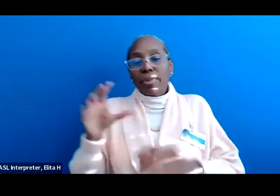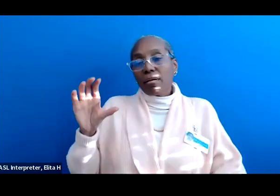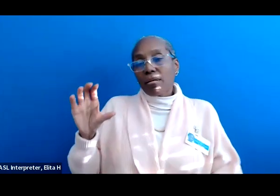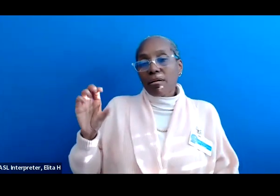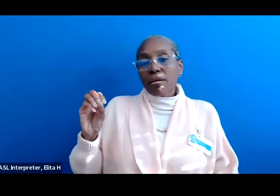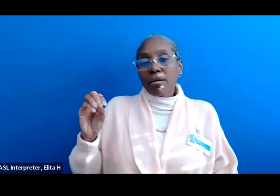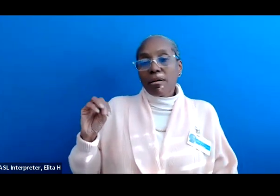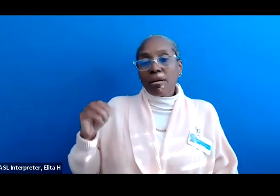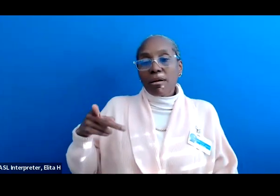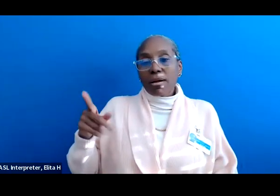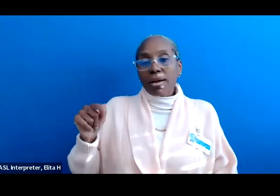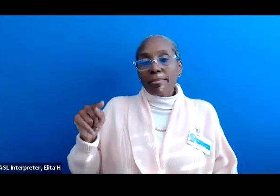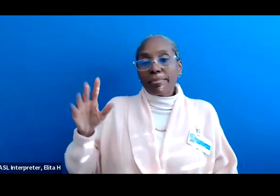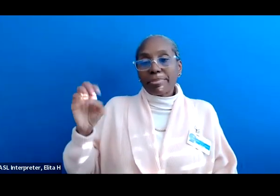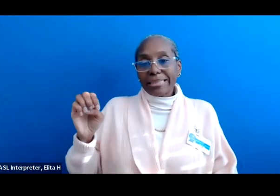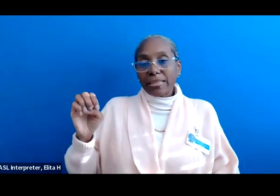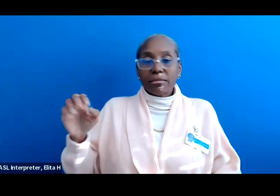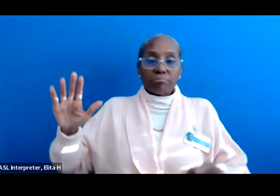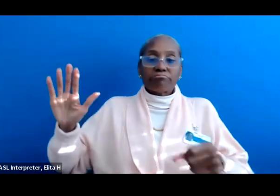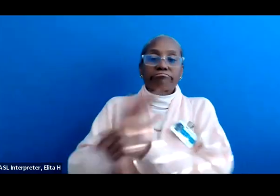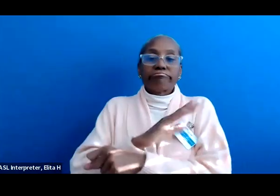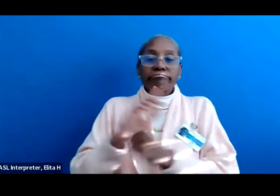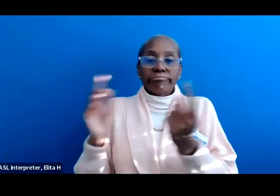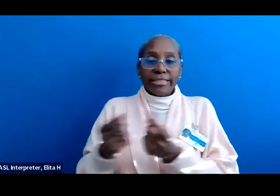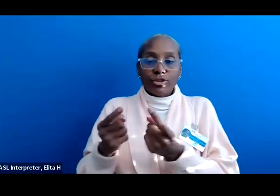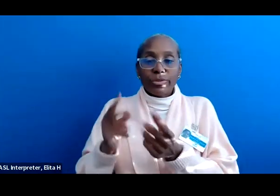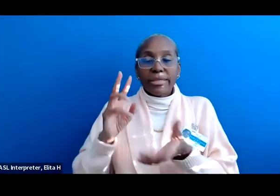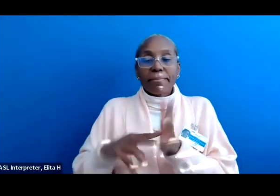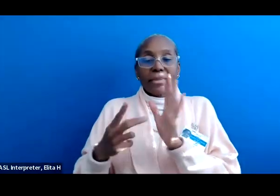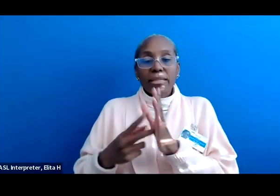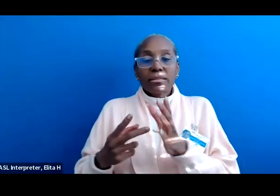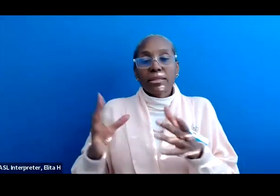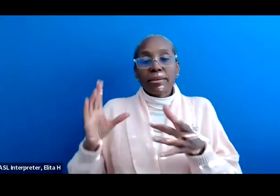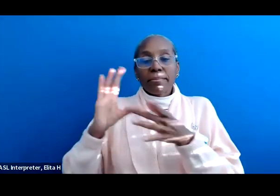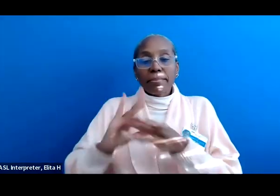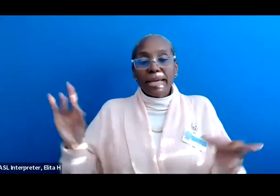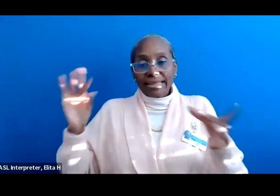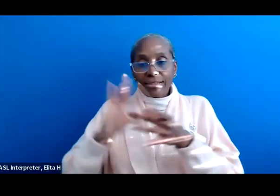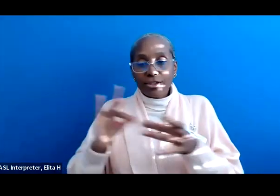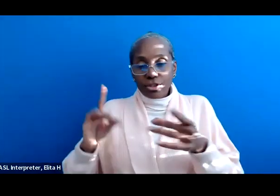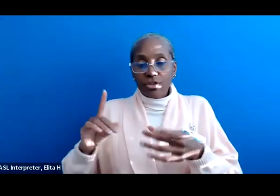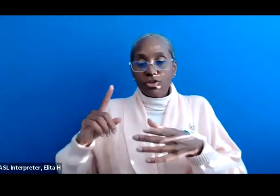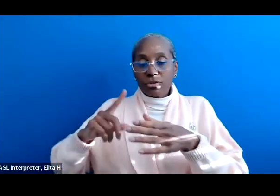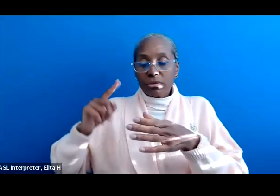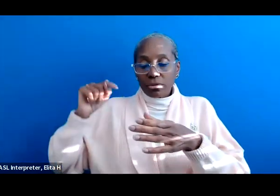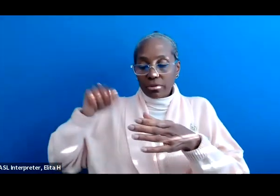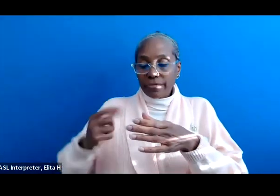A complete injury means that messages are not being able to get from one end of the spinal cord to the other.